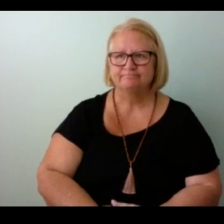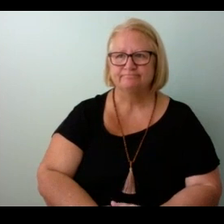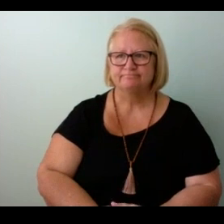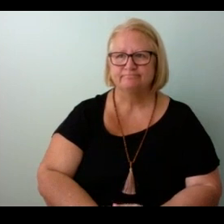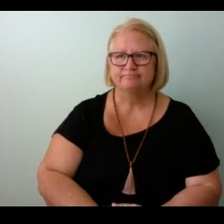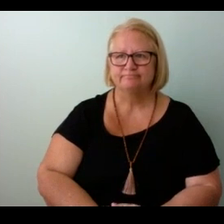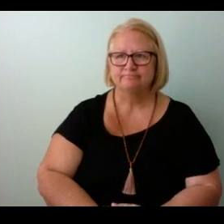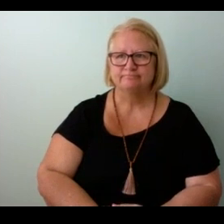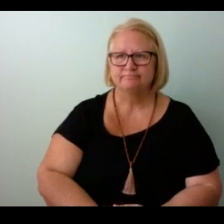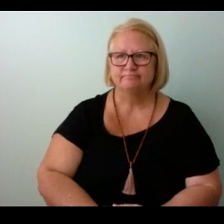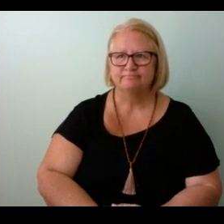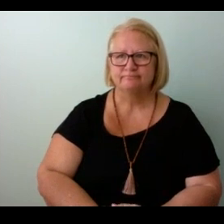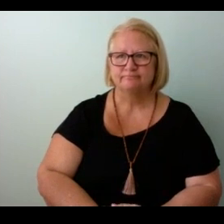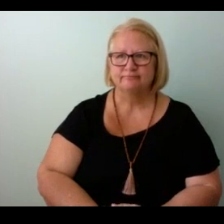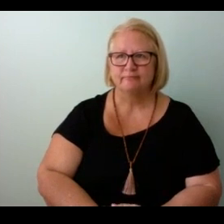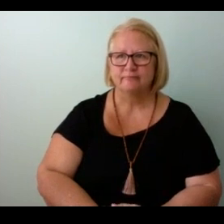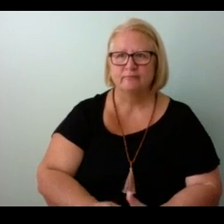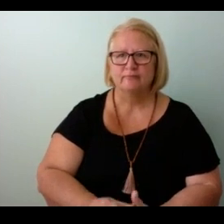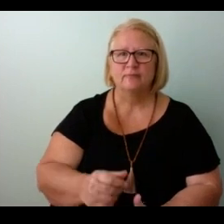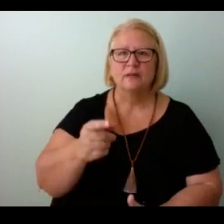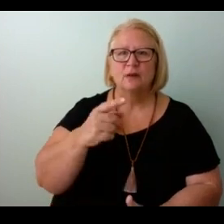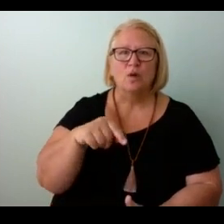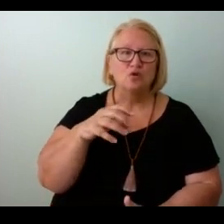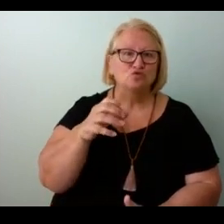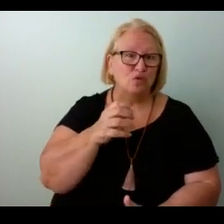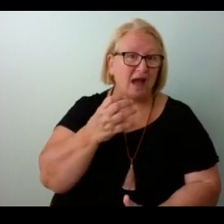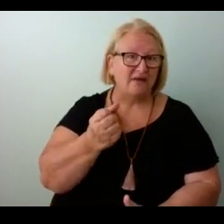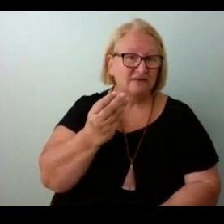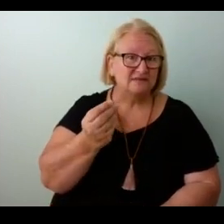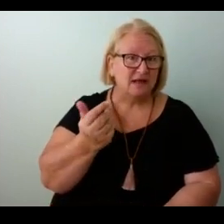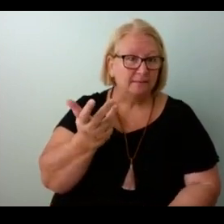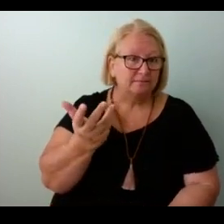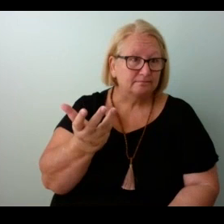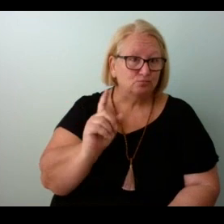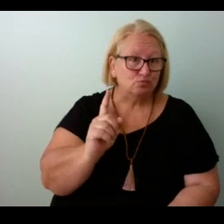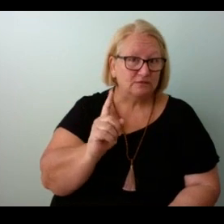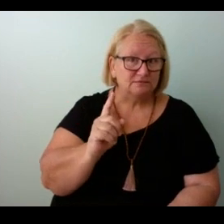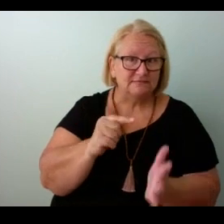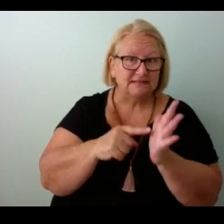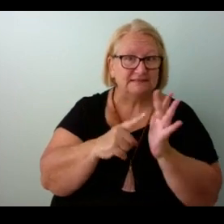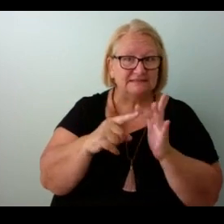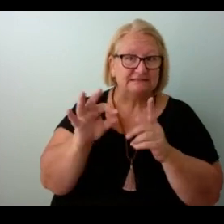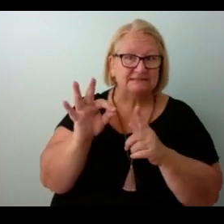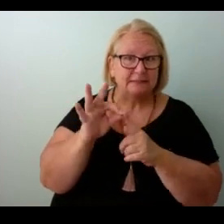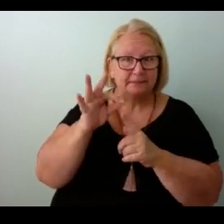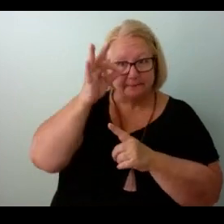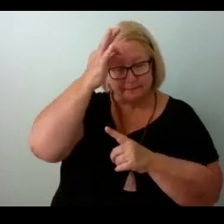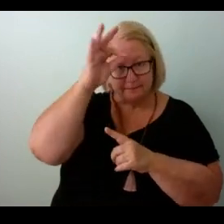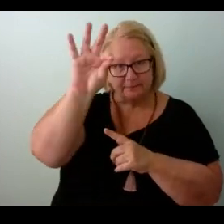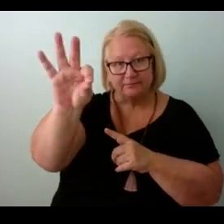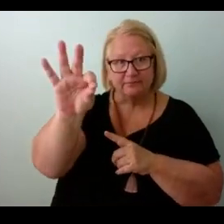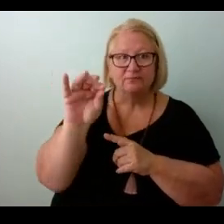I guess we should leave with some tips. What's the one thing you want people to take away from this?